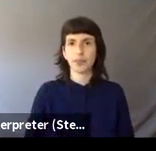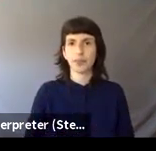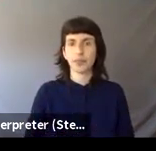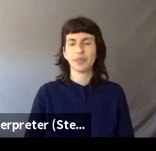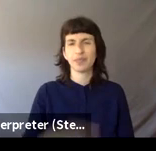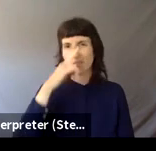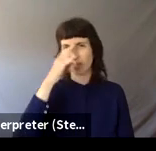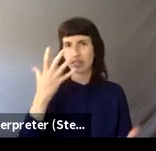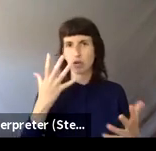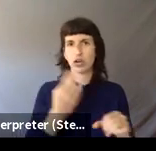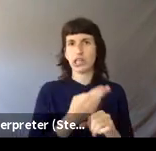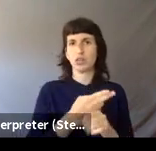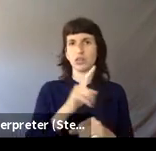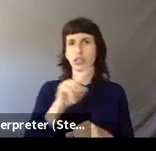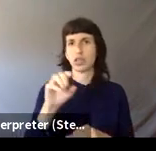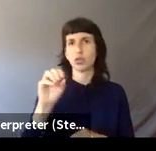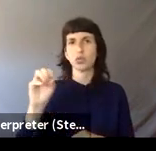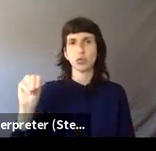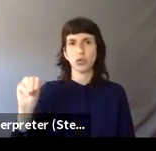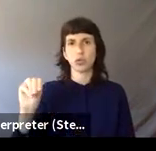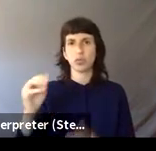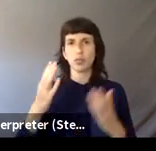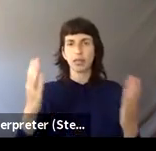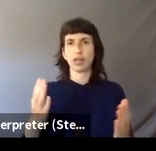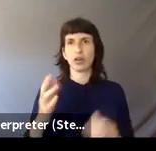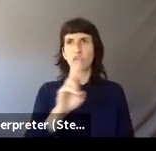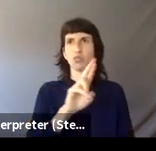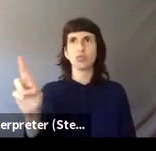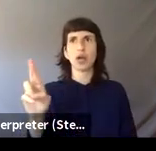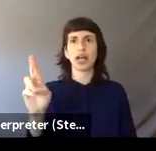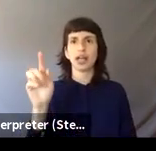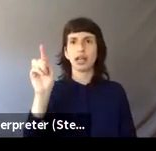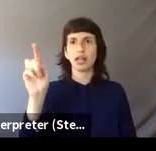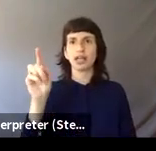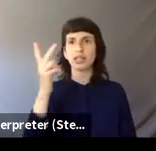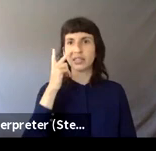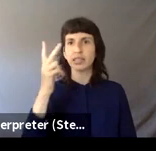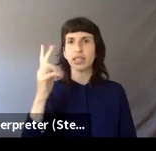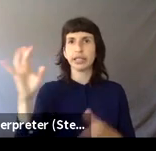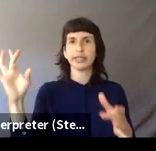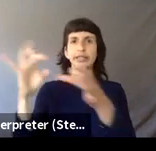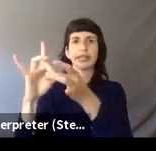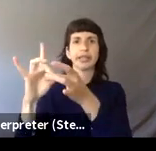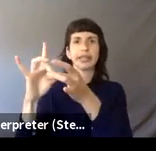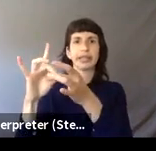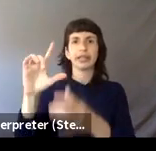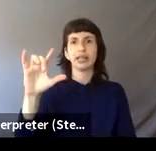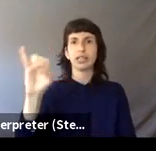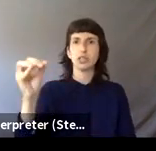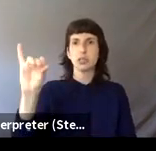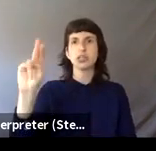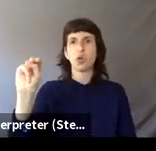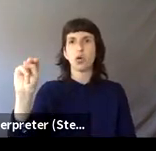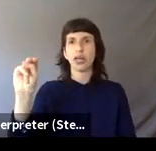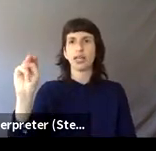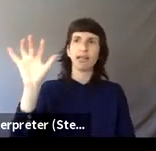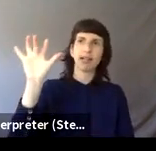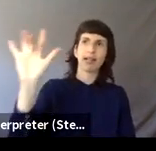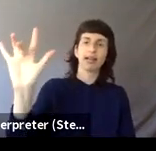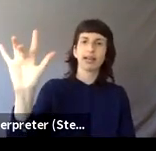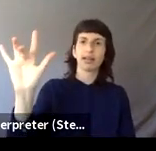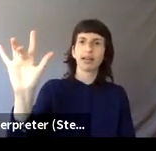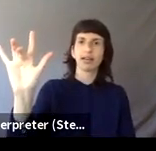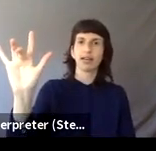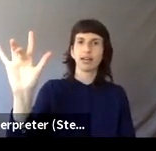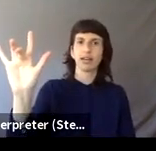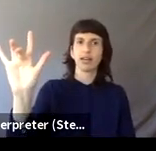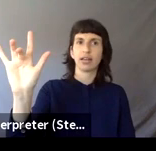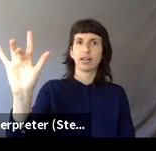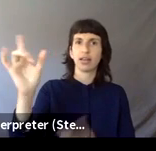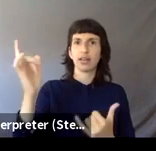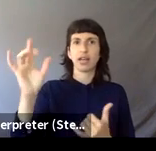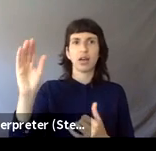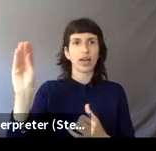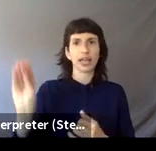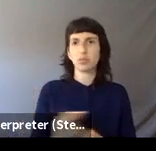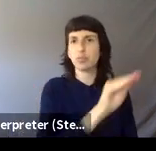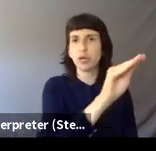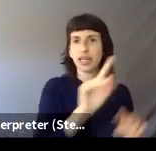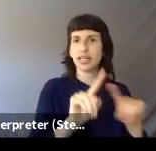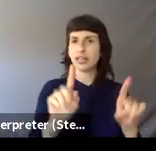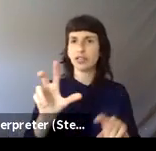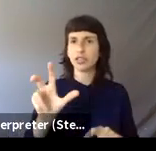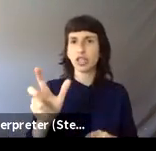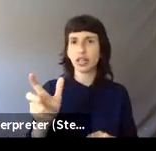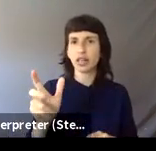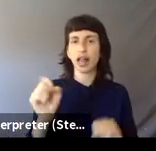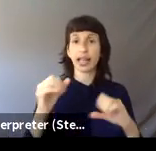When you have - - I turned my camera off, I guess I can turn that on just so we can...: Maybe it won't let me. Okay.